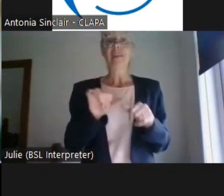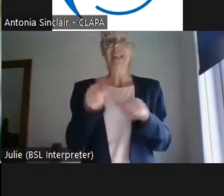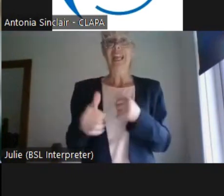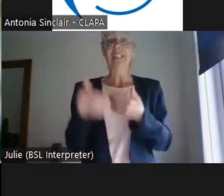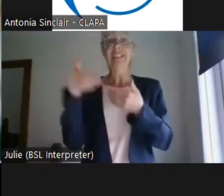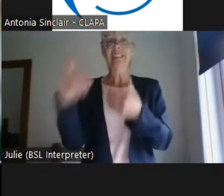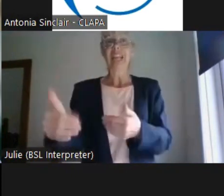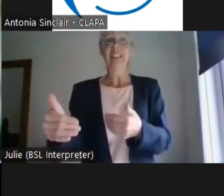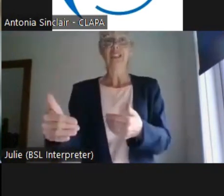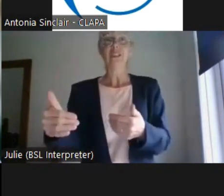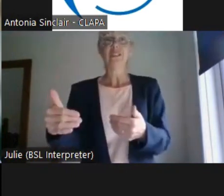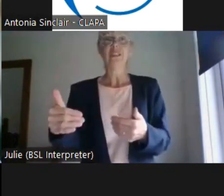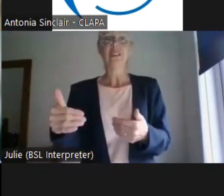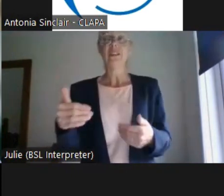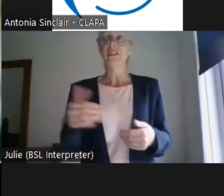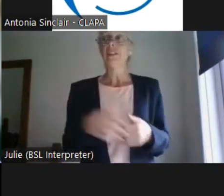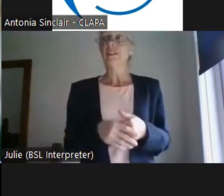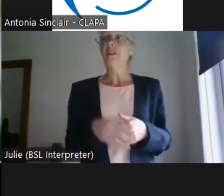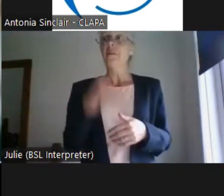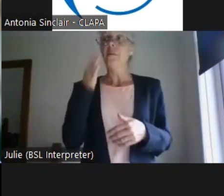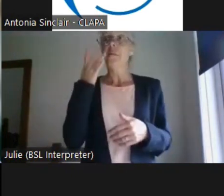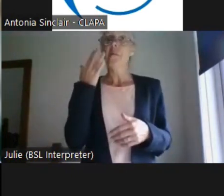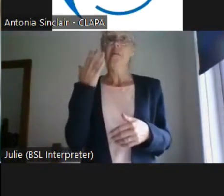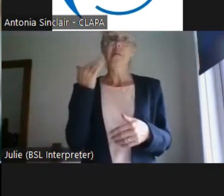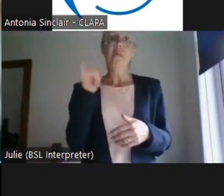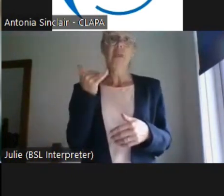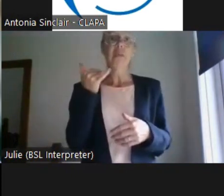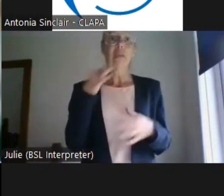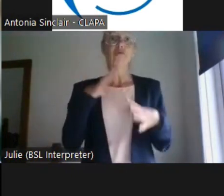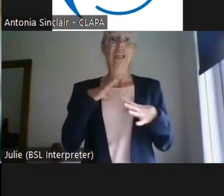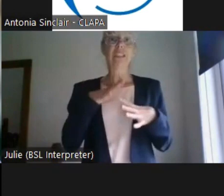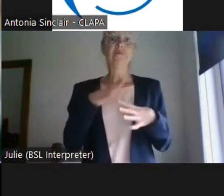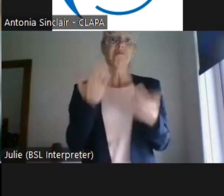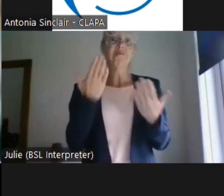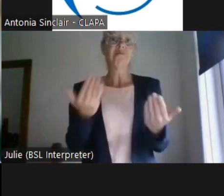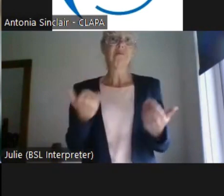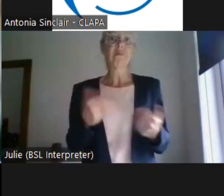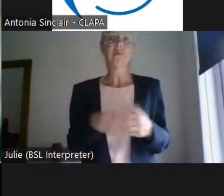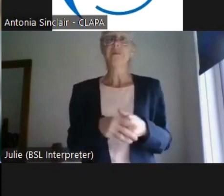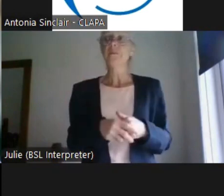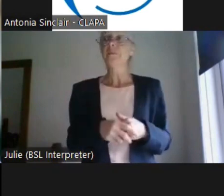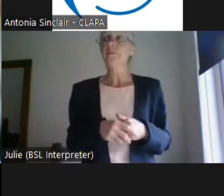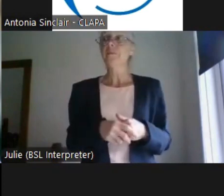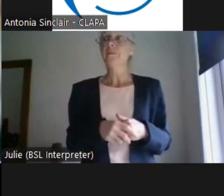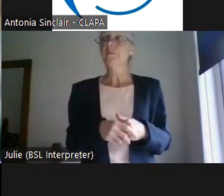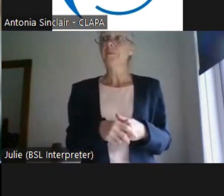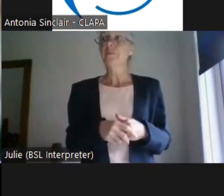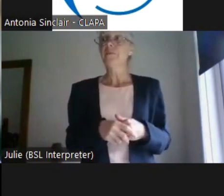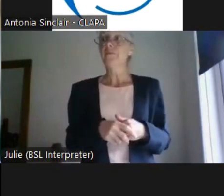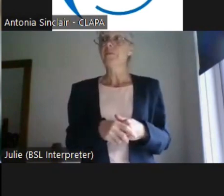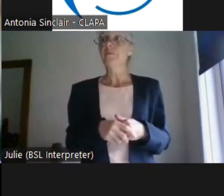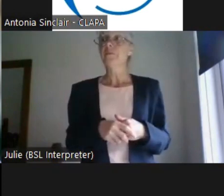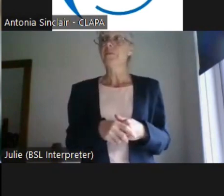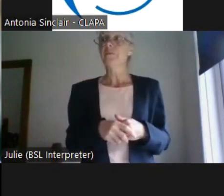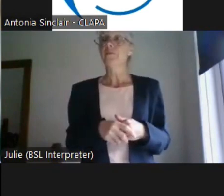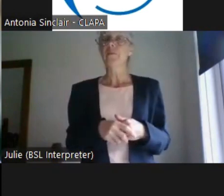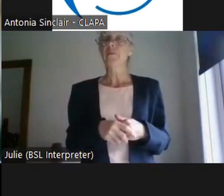and ready for that um but um as far as sort of um determining whether it's just glue or whether it